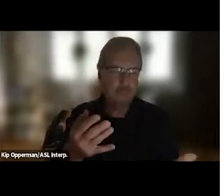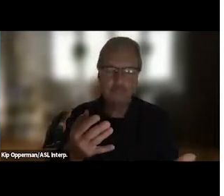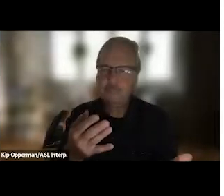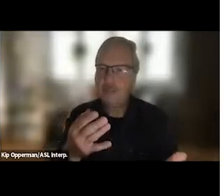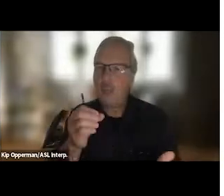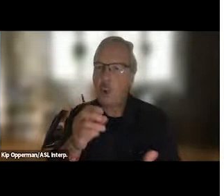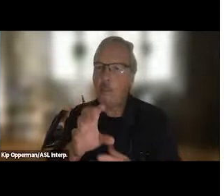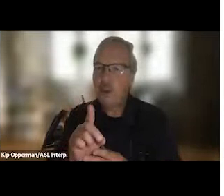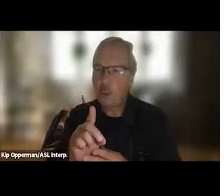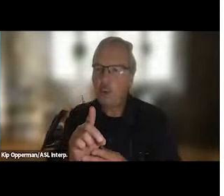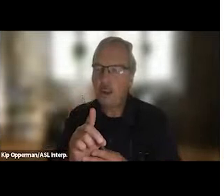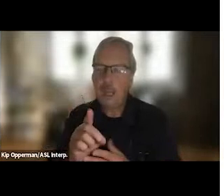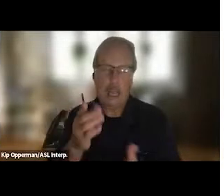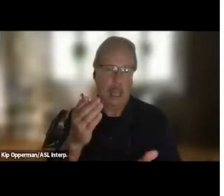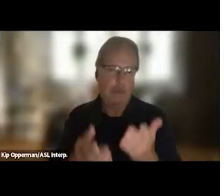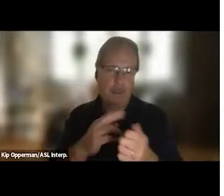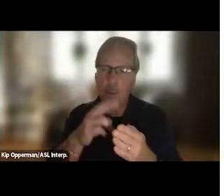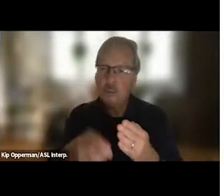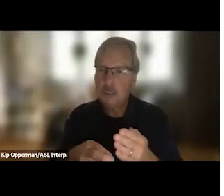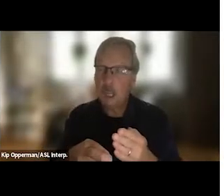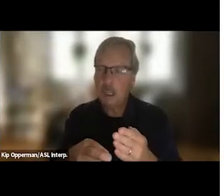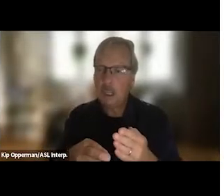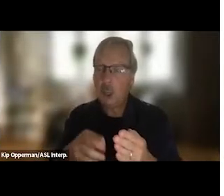and that may result in a withdrawal cascade.